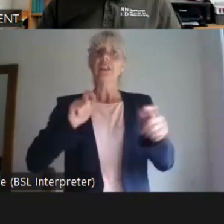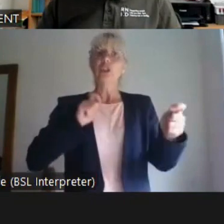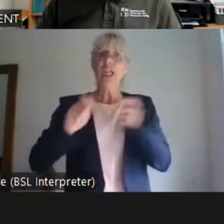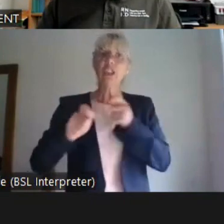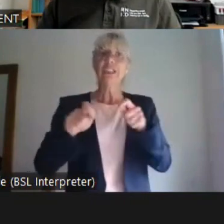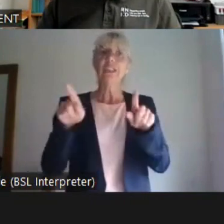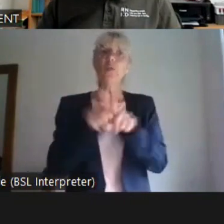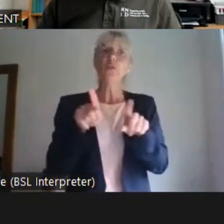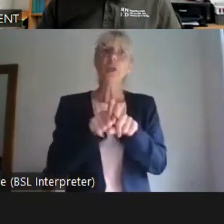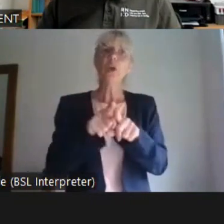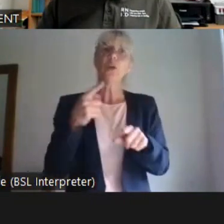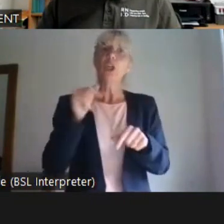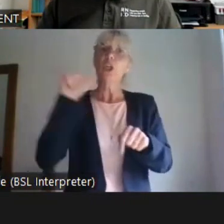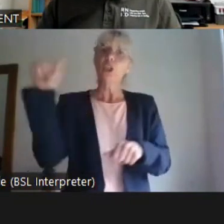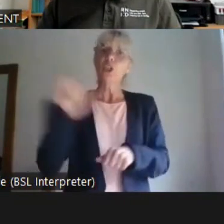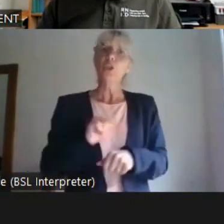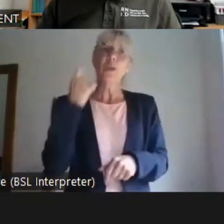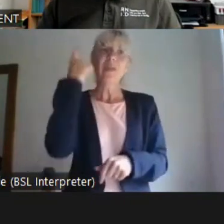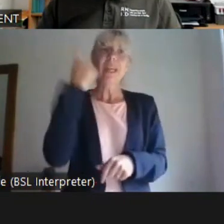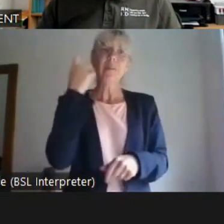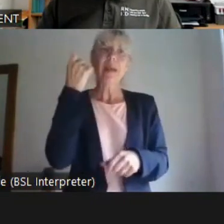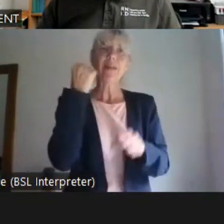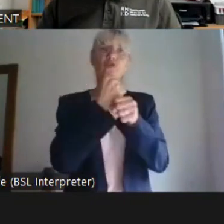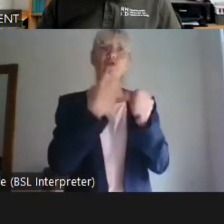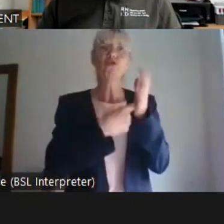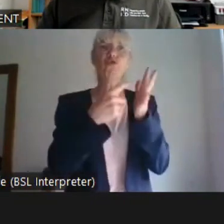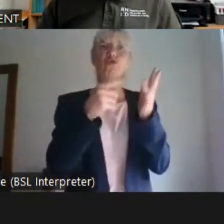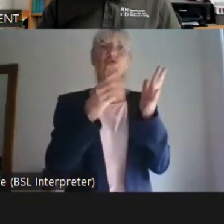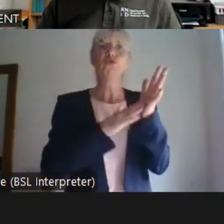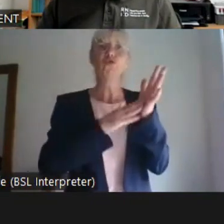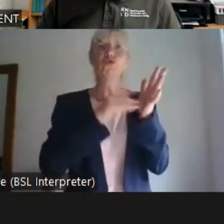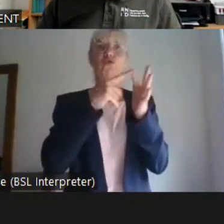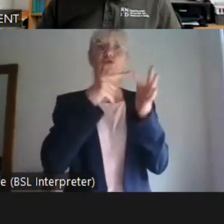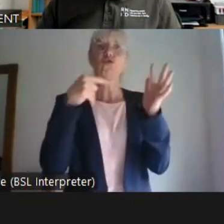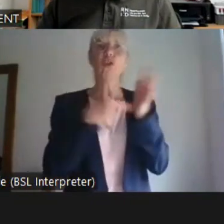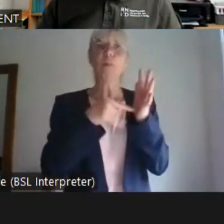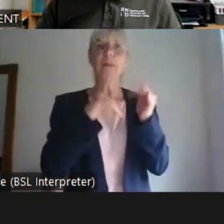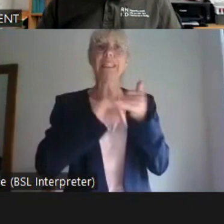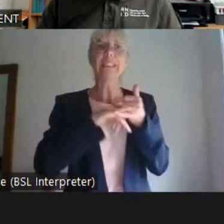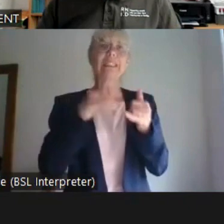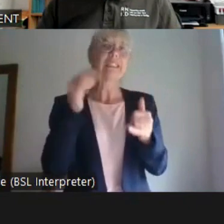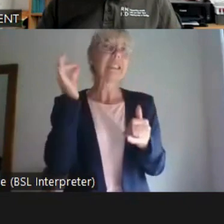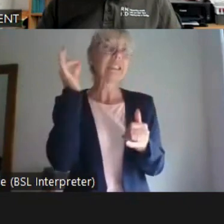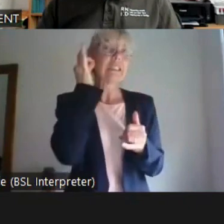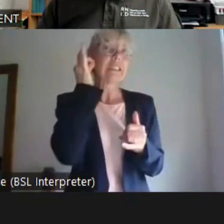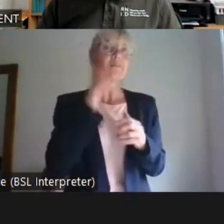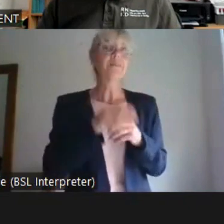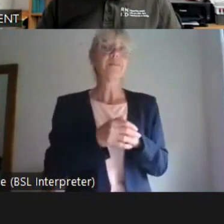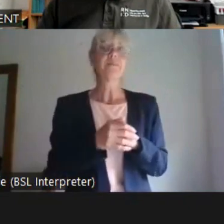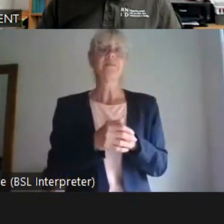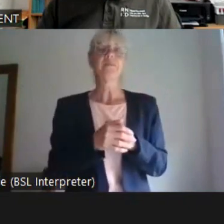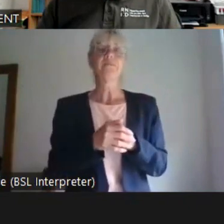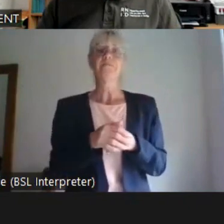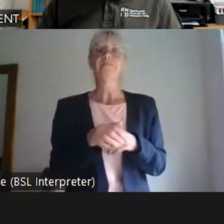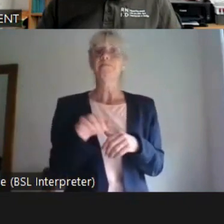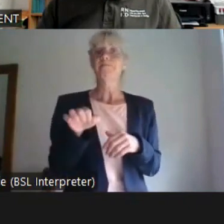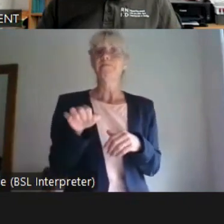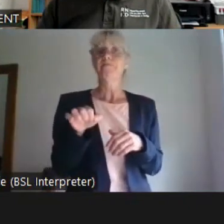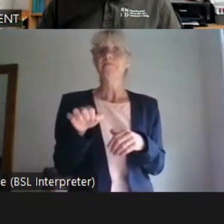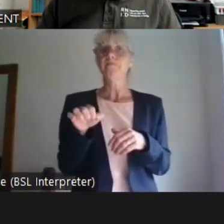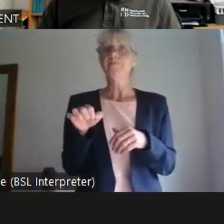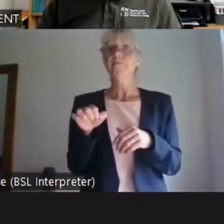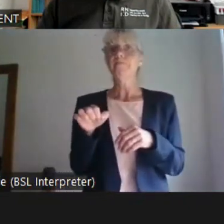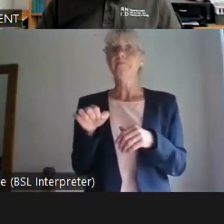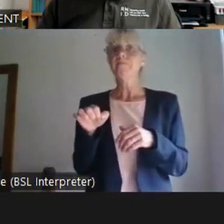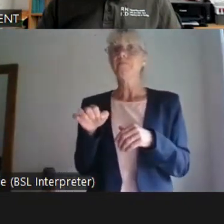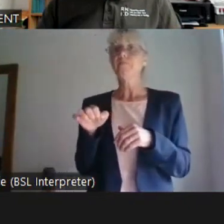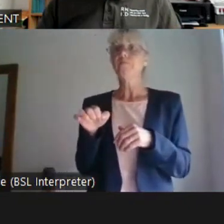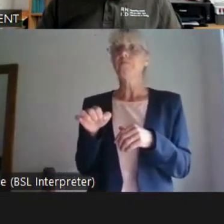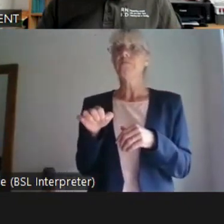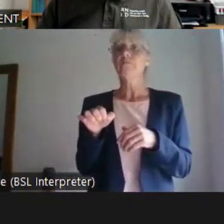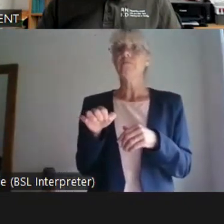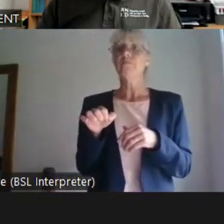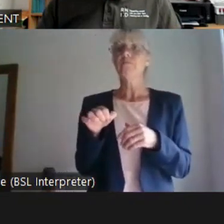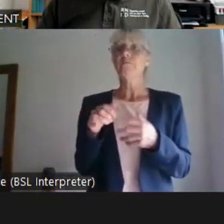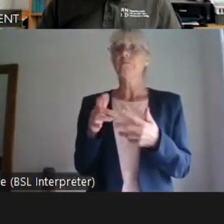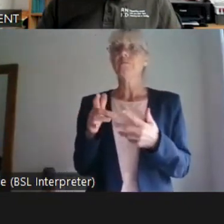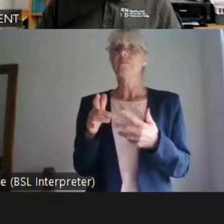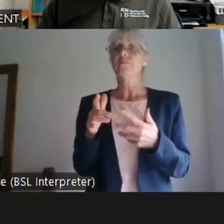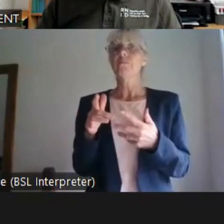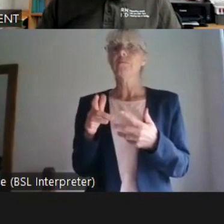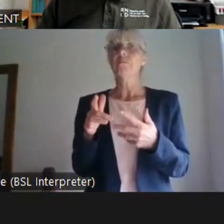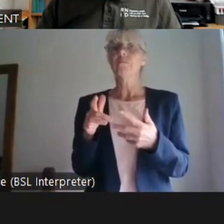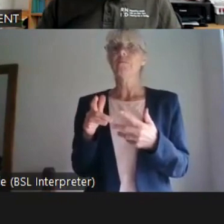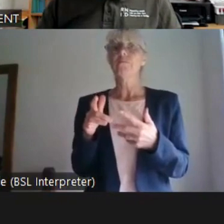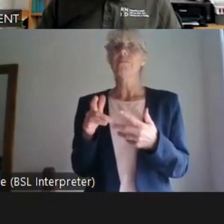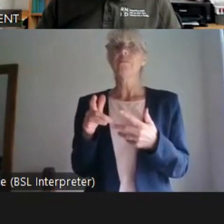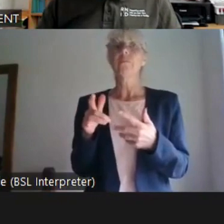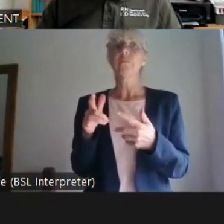yes um okay so uh what tends to happen is mainly we'd expect the alert repair especially the the